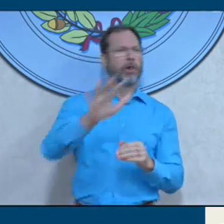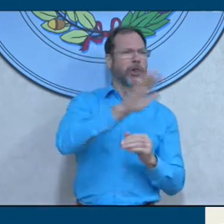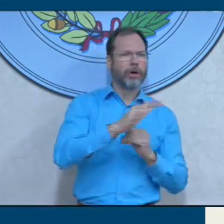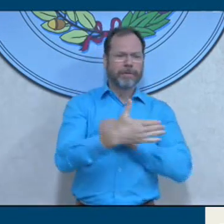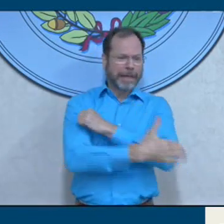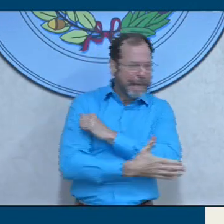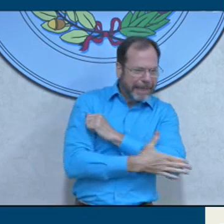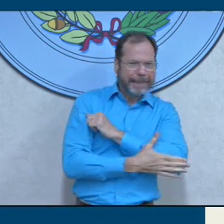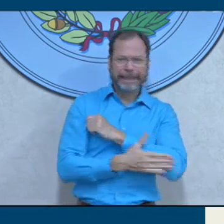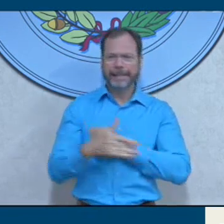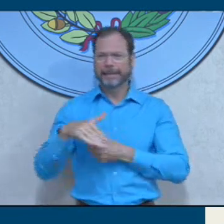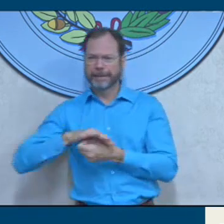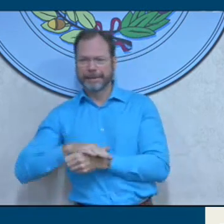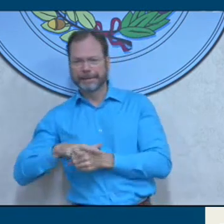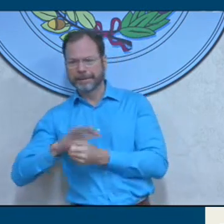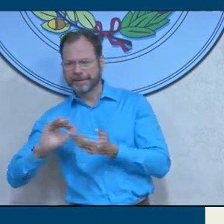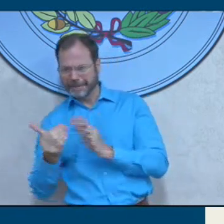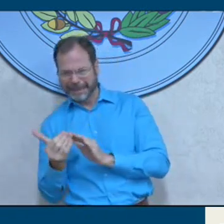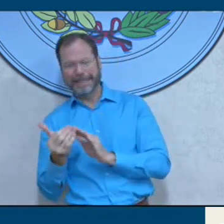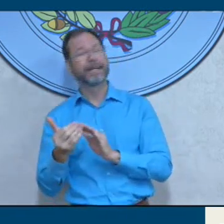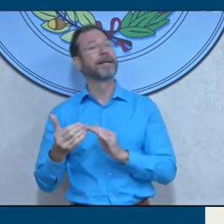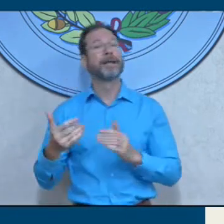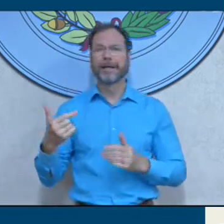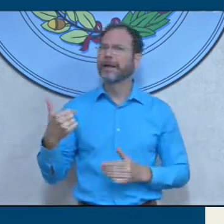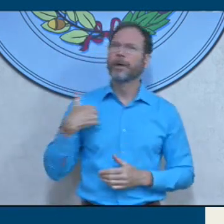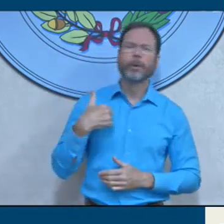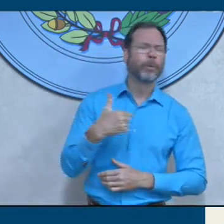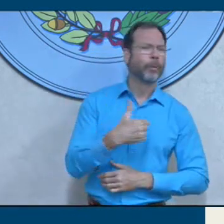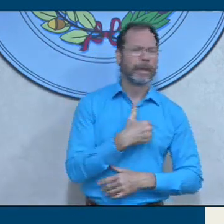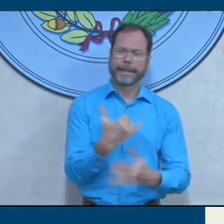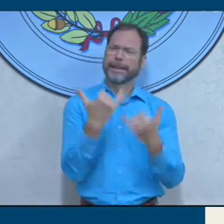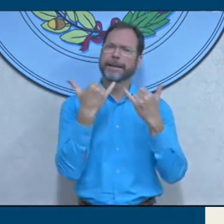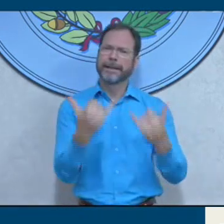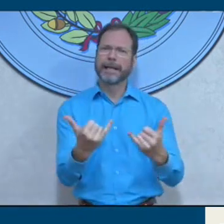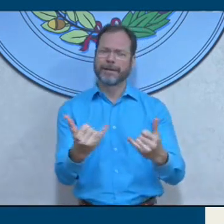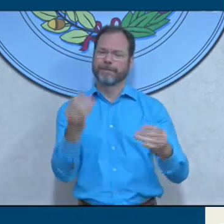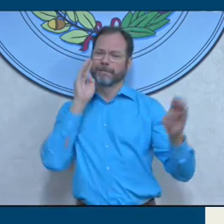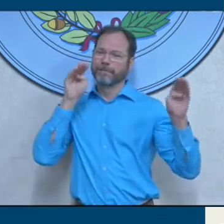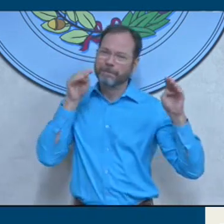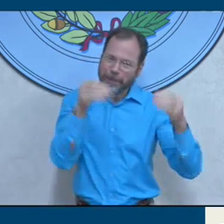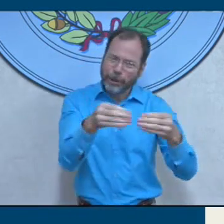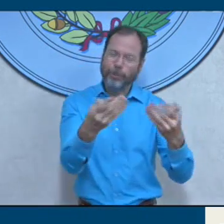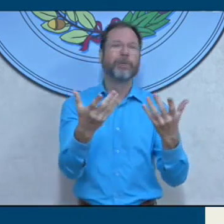WE AT THE STATE LEVEL AS WELL AS OUR PEERS ACROSS THE ENTIRE STATE OF THE COUNTY AND LOCAL